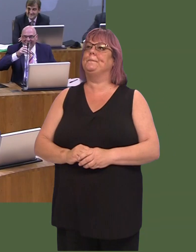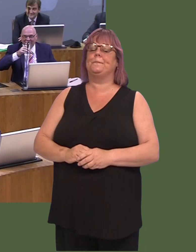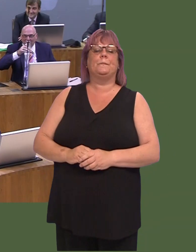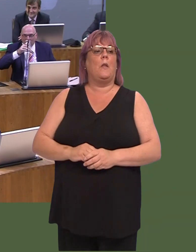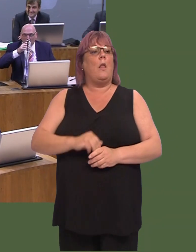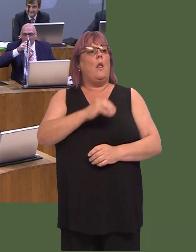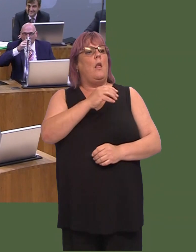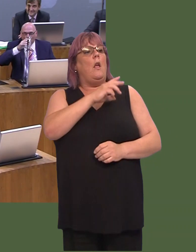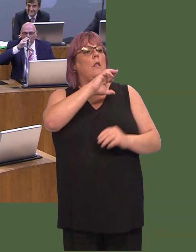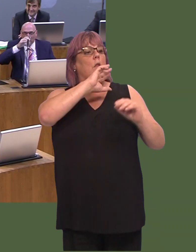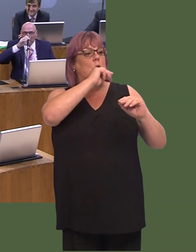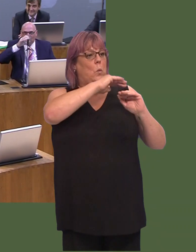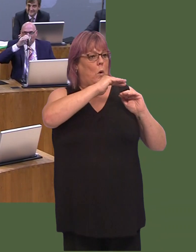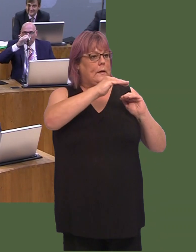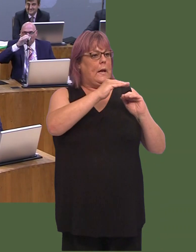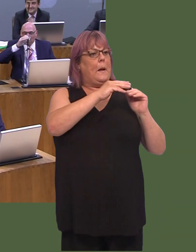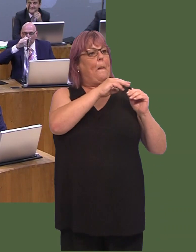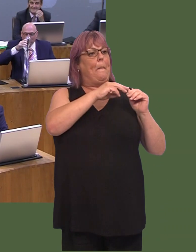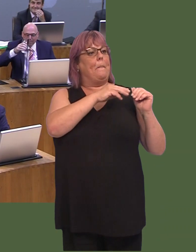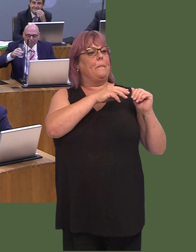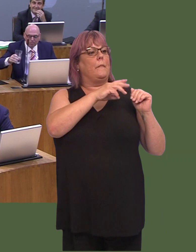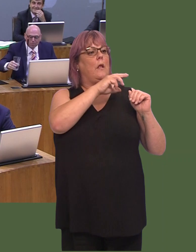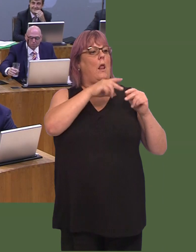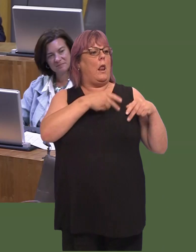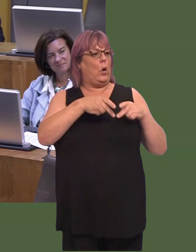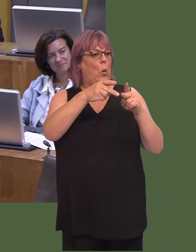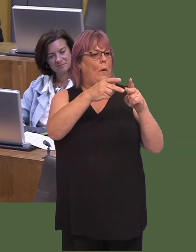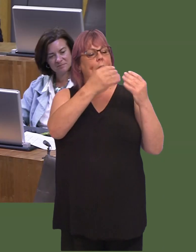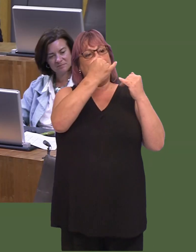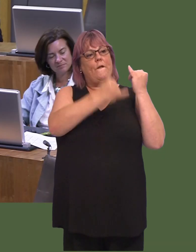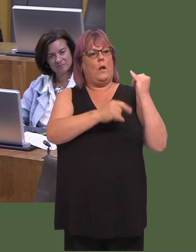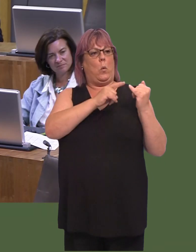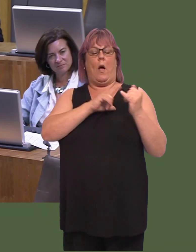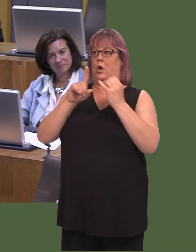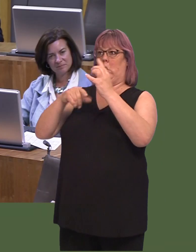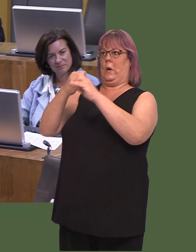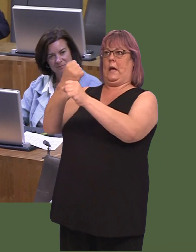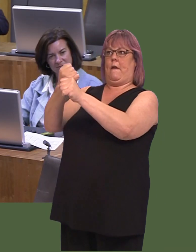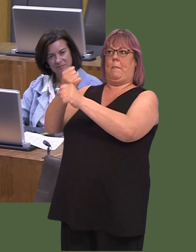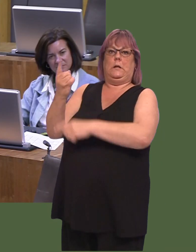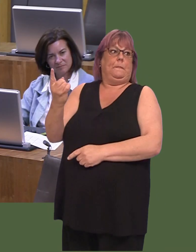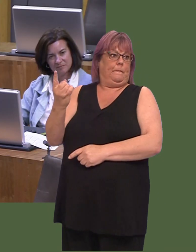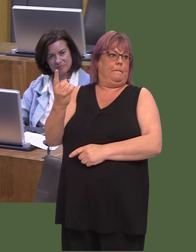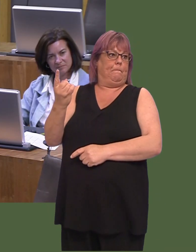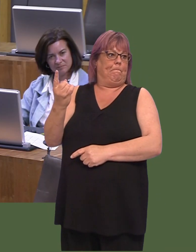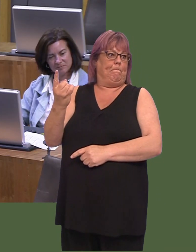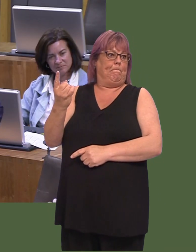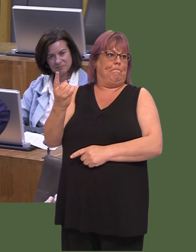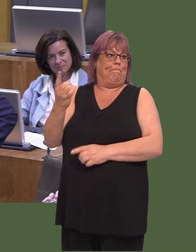The reality is that the failure of the Swansea bay tidal lagoon is entirely in the hands of the UK Government. She talks about the figures; we don't accept the figures.